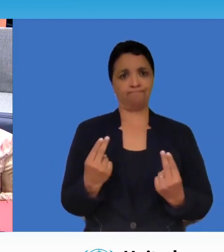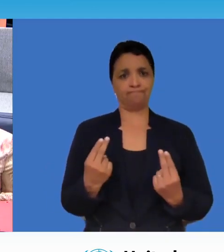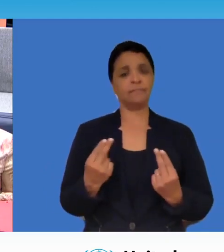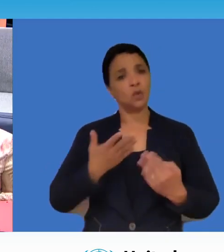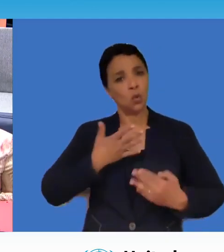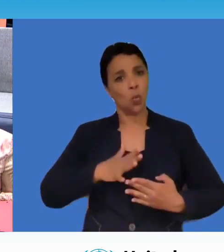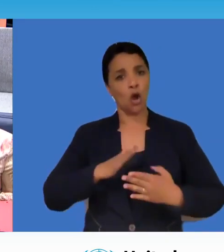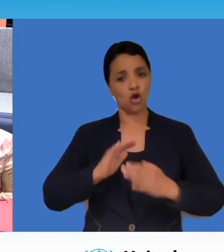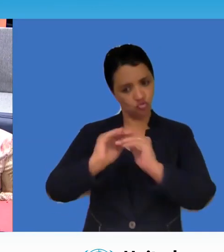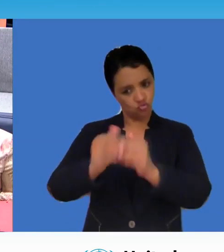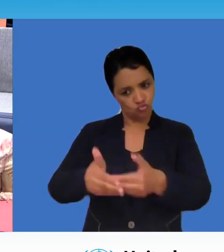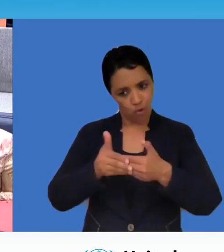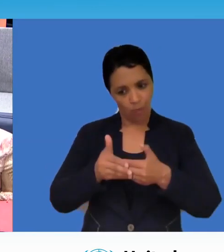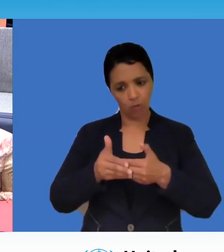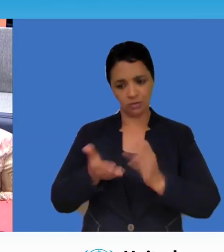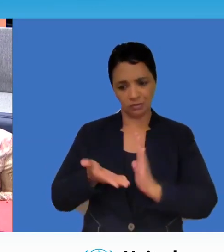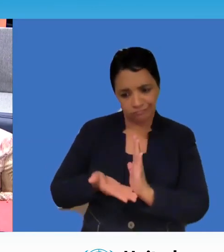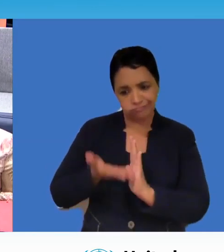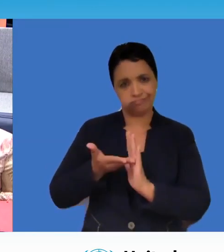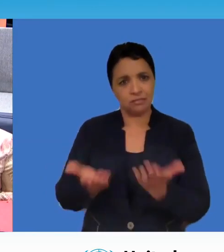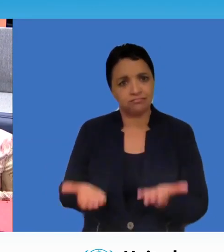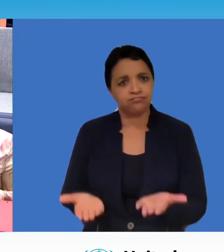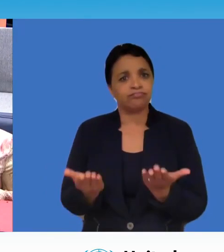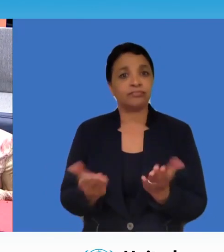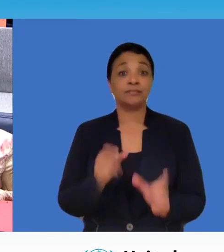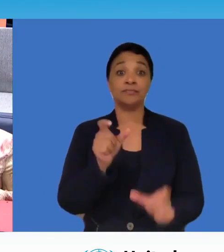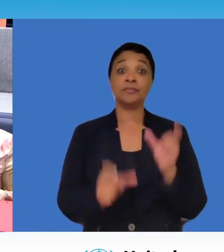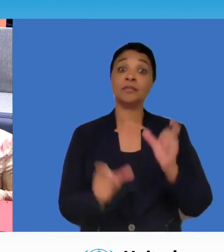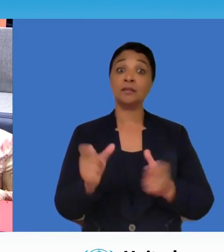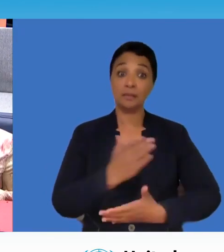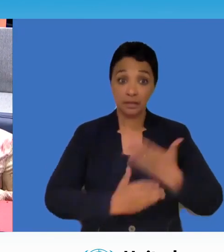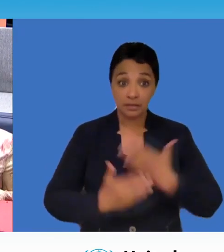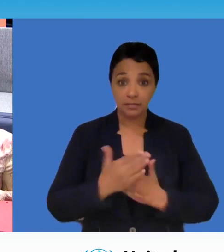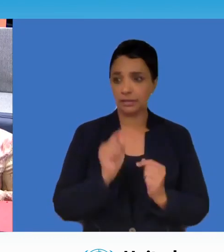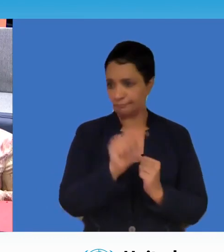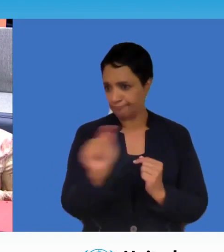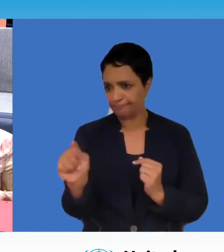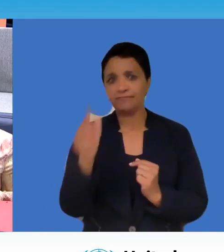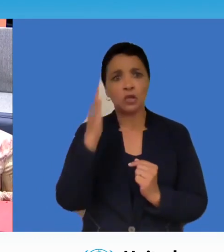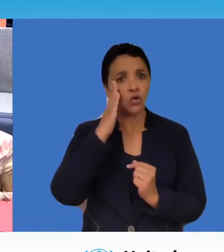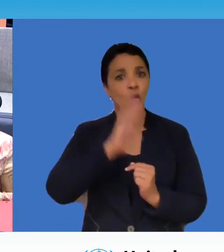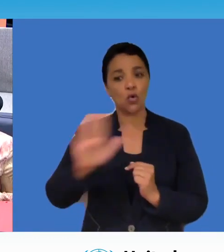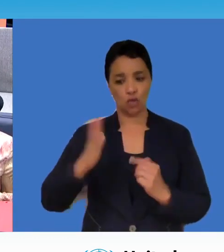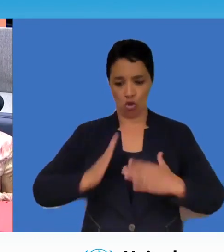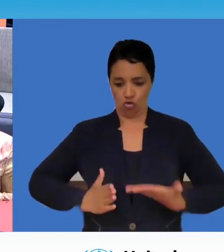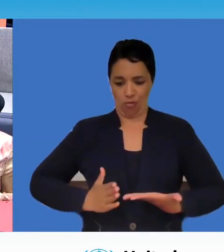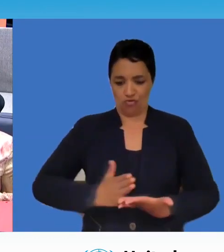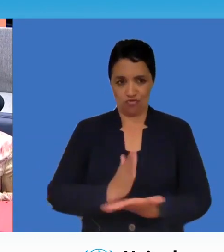and ensure that people with disabilities enjoy human rights and fundamental freedoms